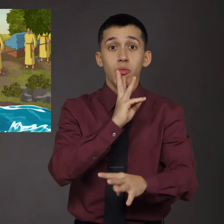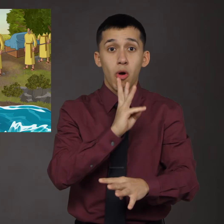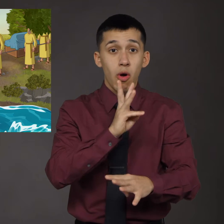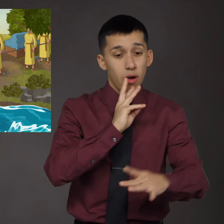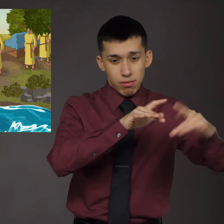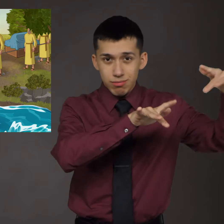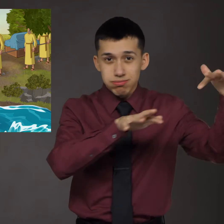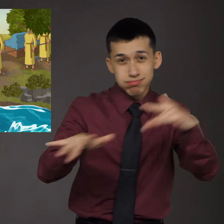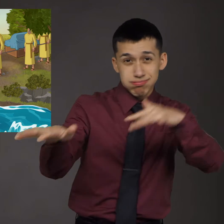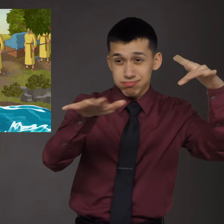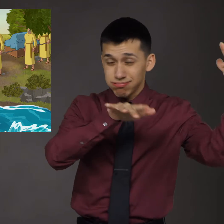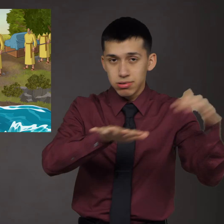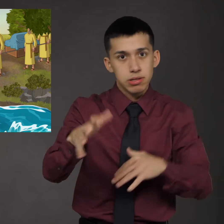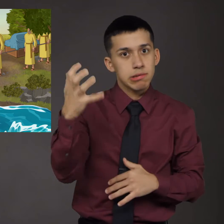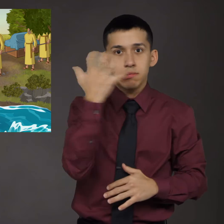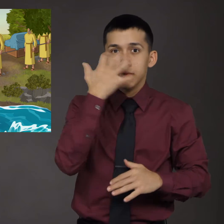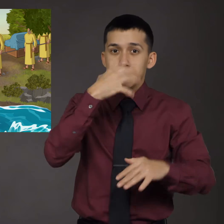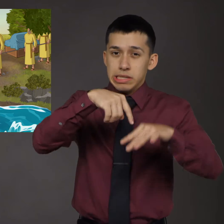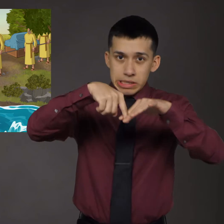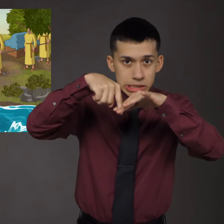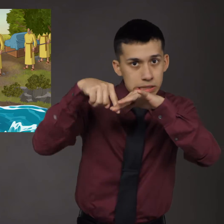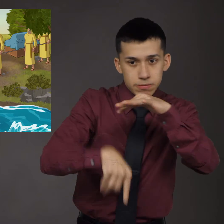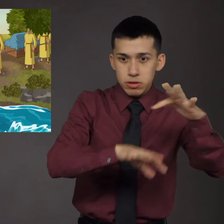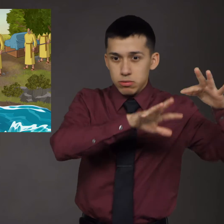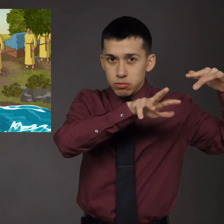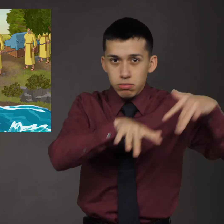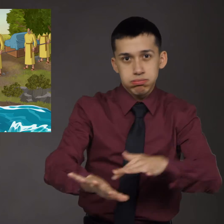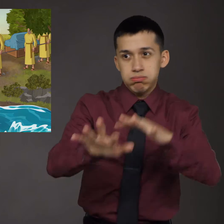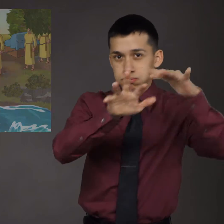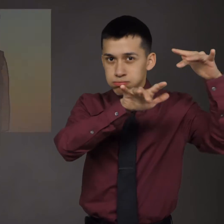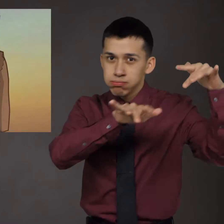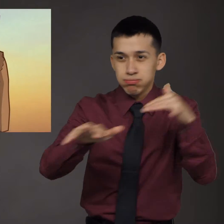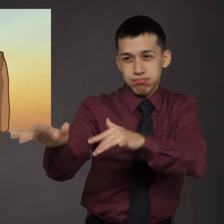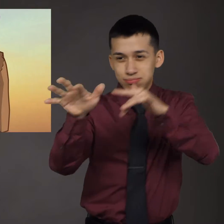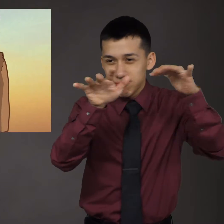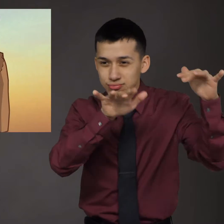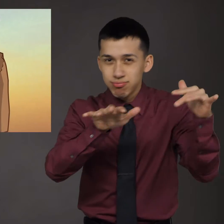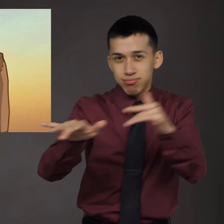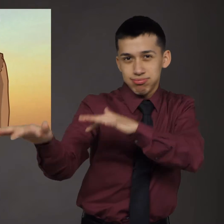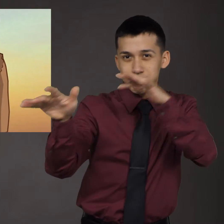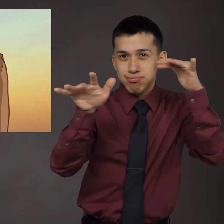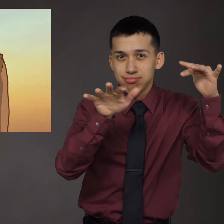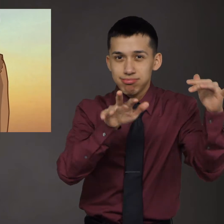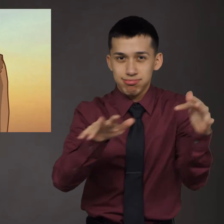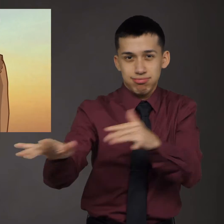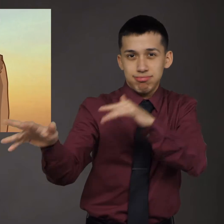The river was deep and moved quickly.